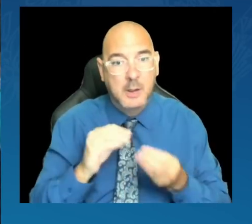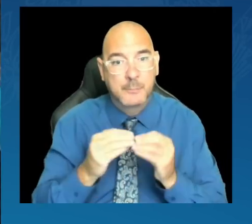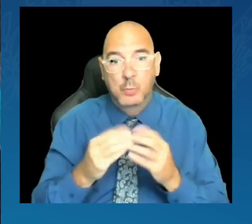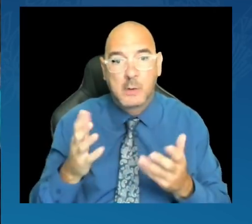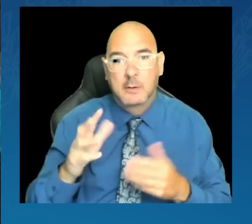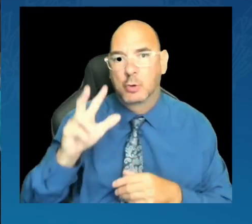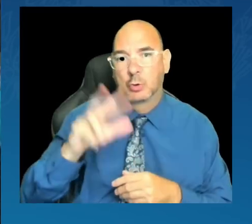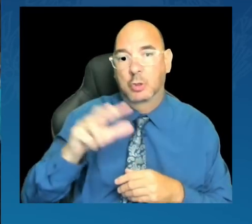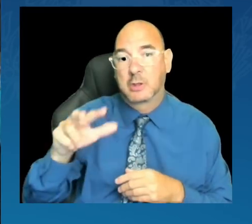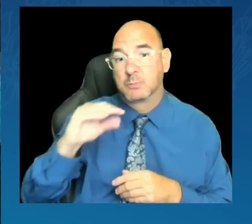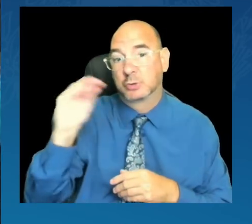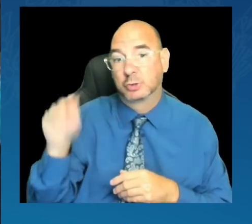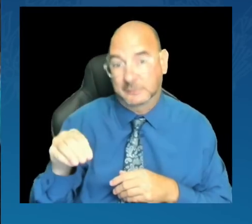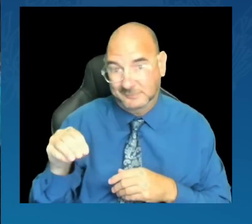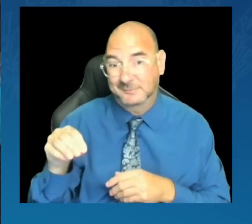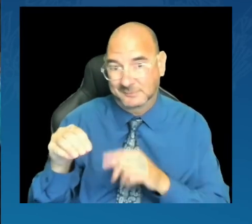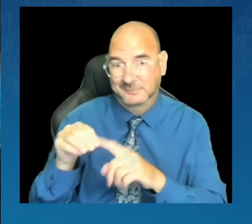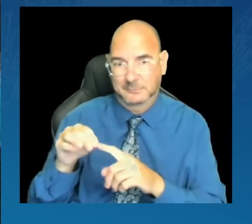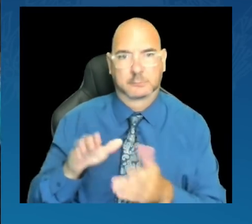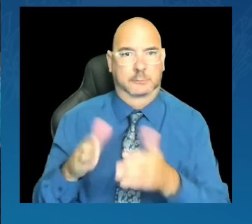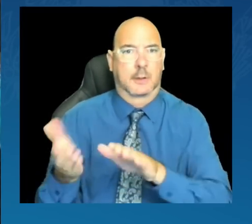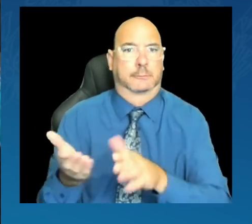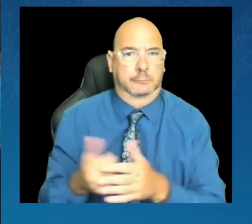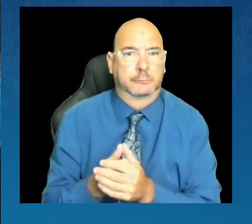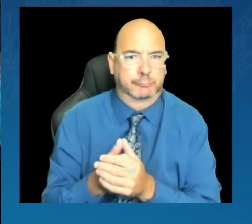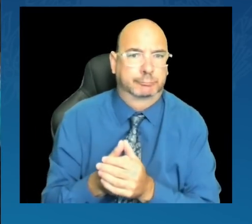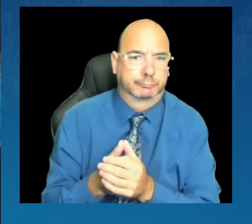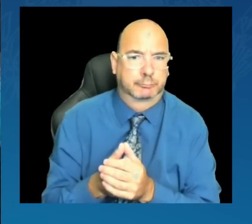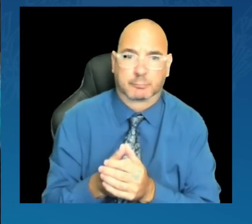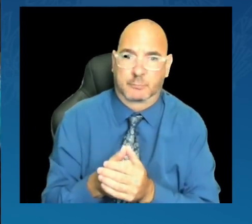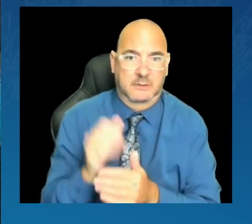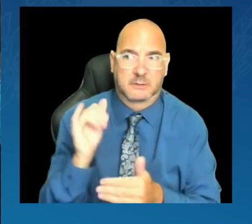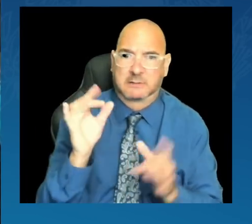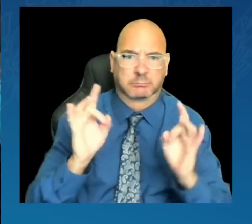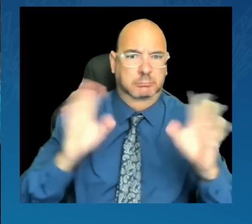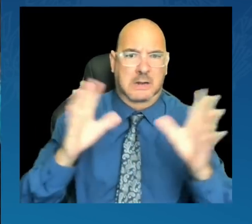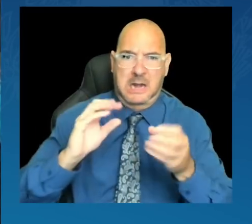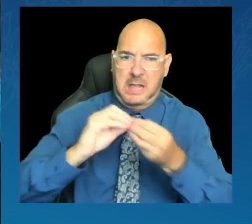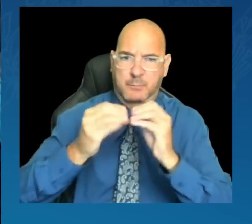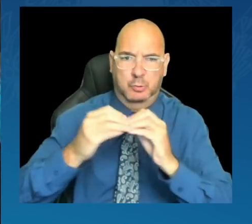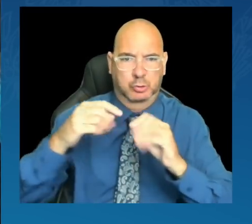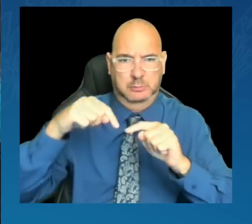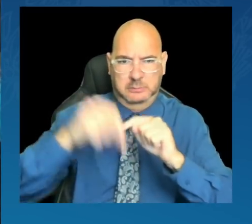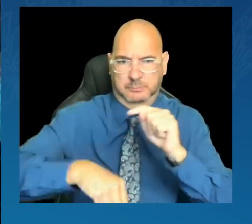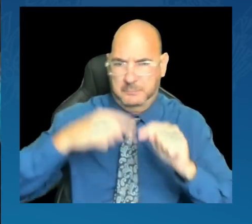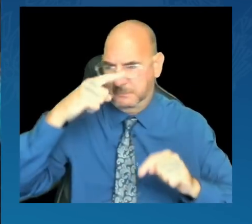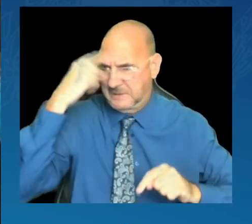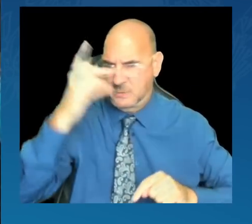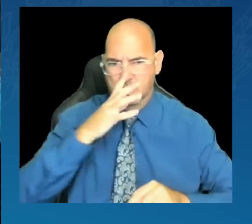This is a crisis that is killing black women at two and a half times the national rate.